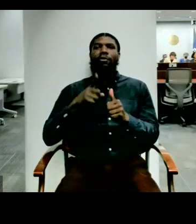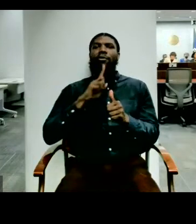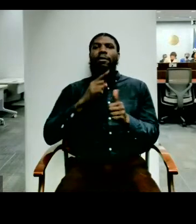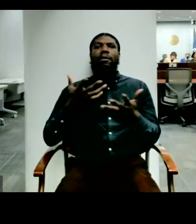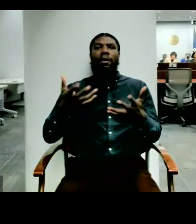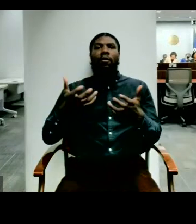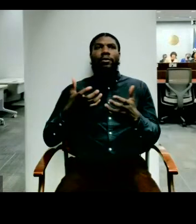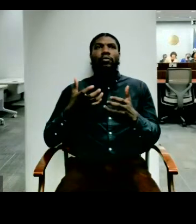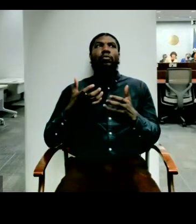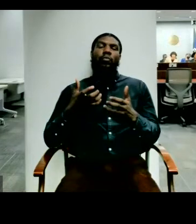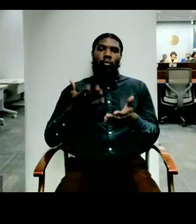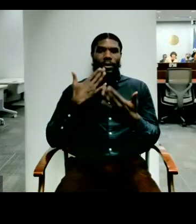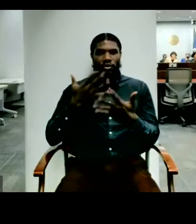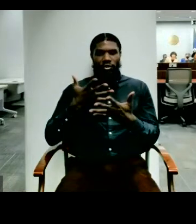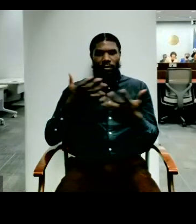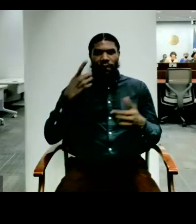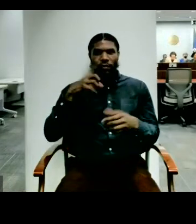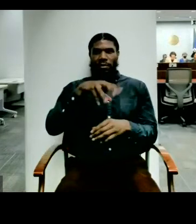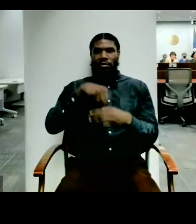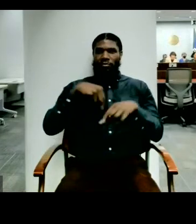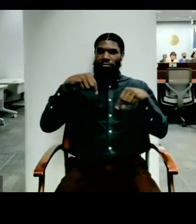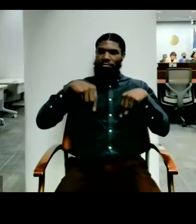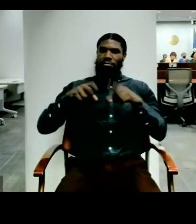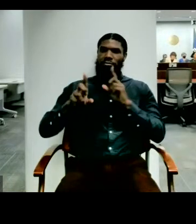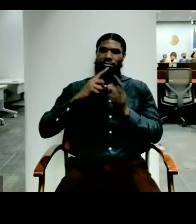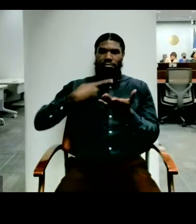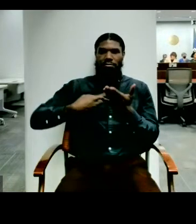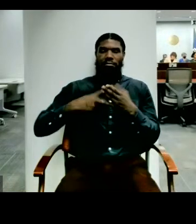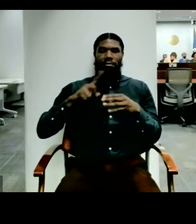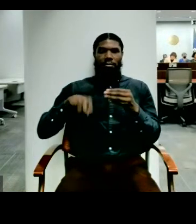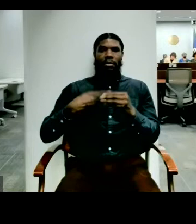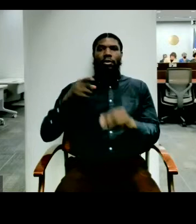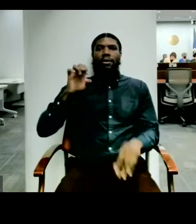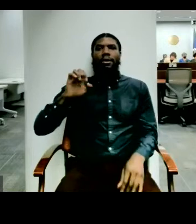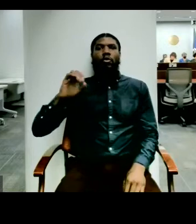first I truly want to thank you for including us in this discussion about the EEOC strategic